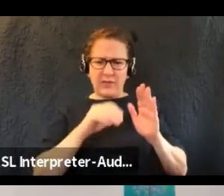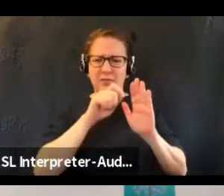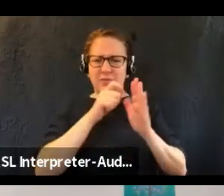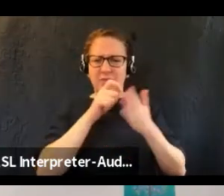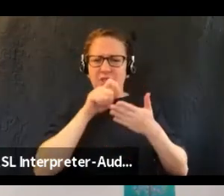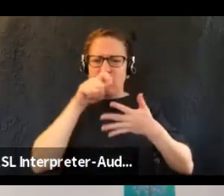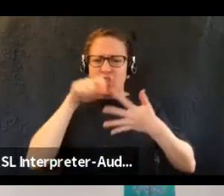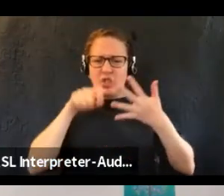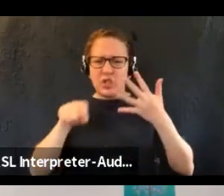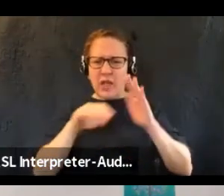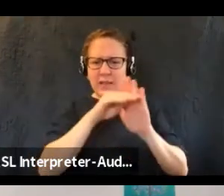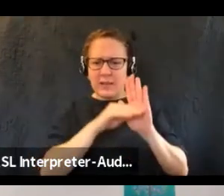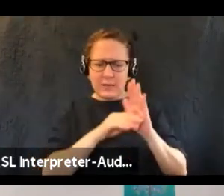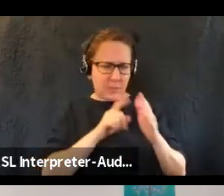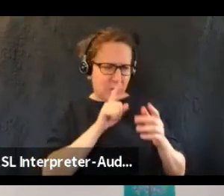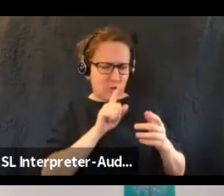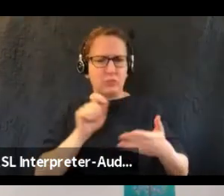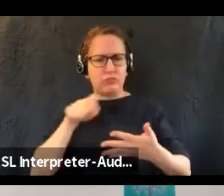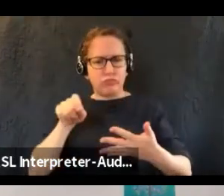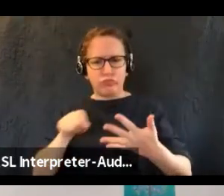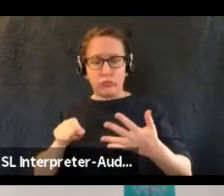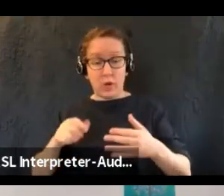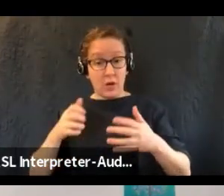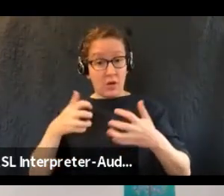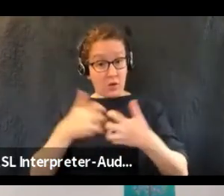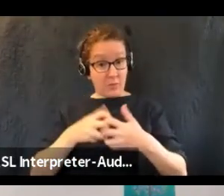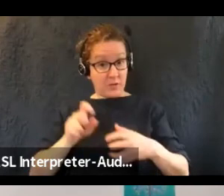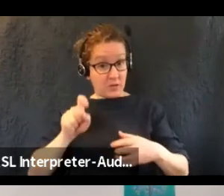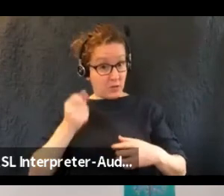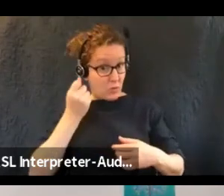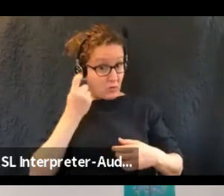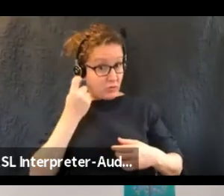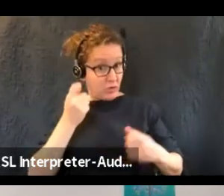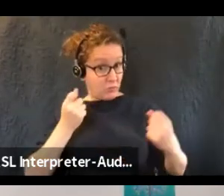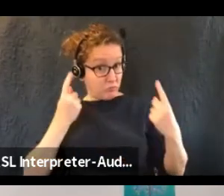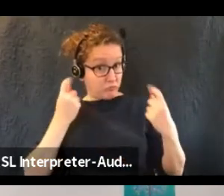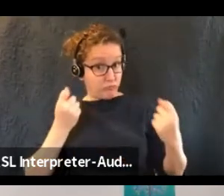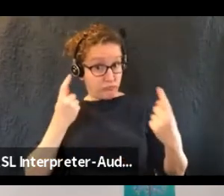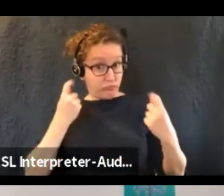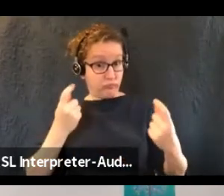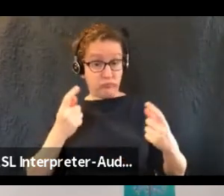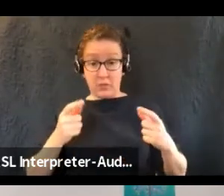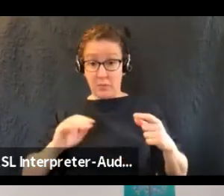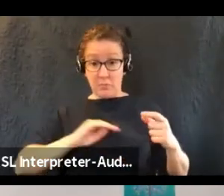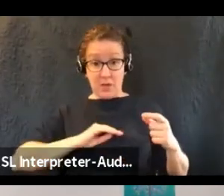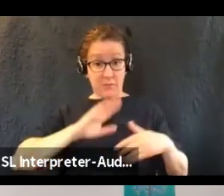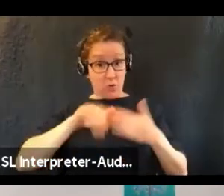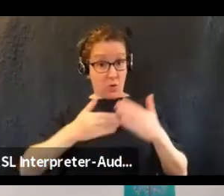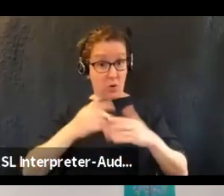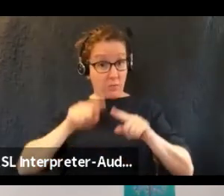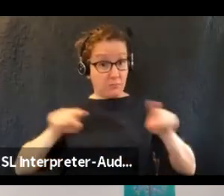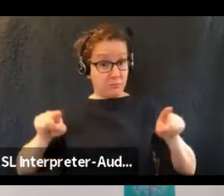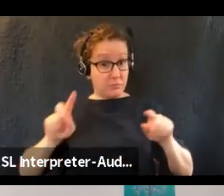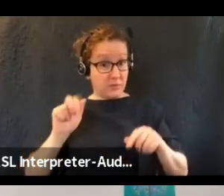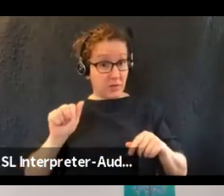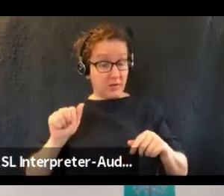are understood and met for all types of disabilities. And the same goes for ground transportation.